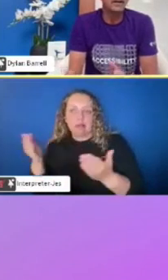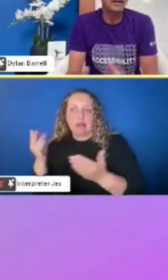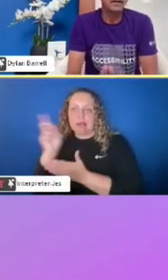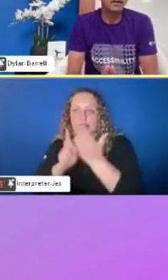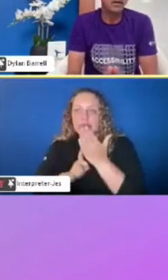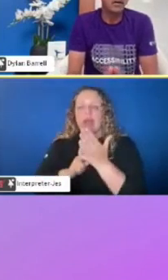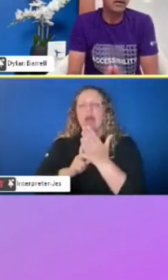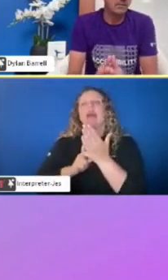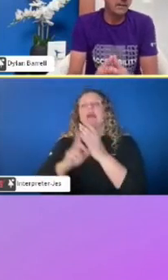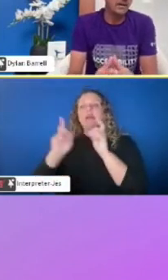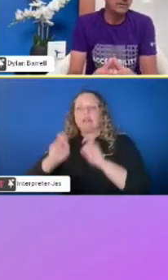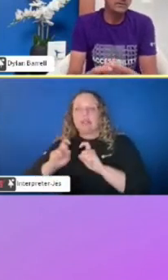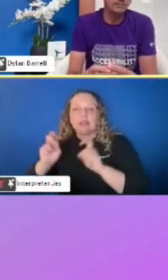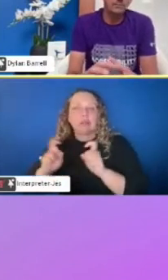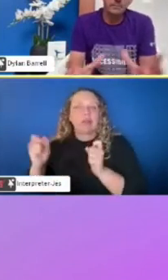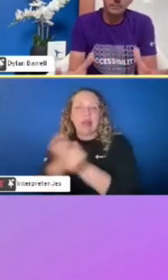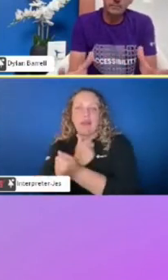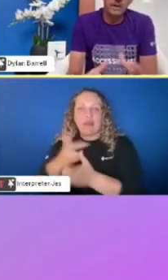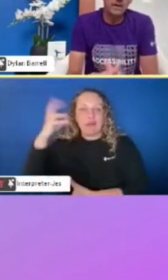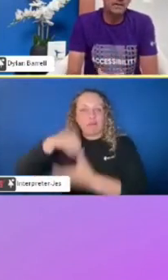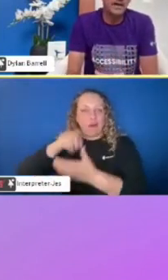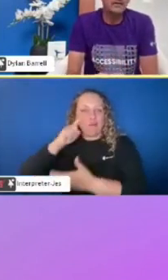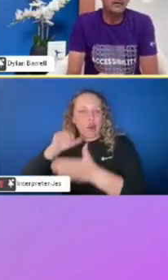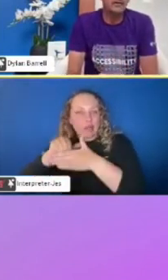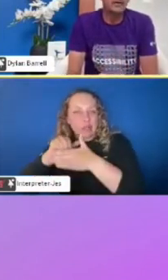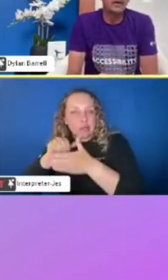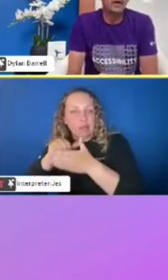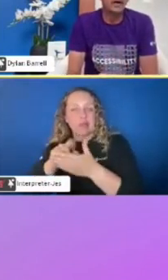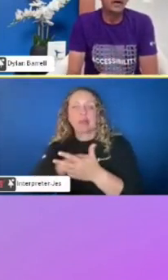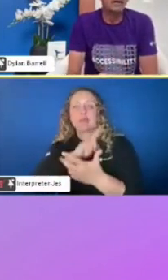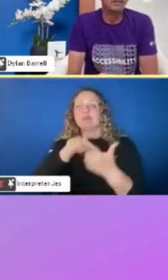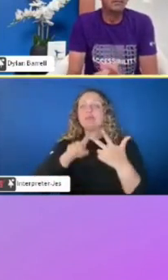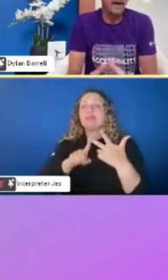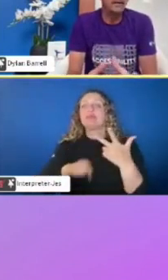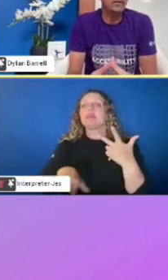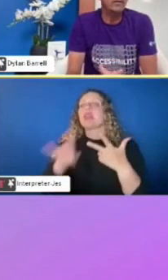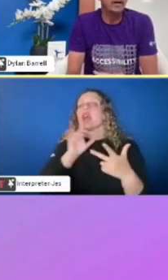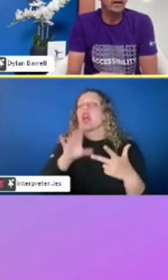They can learn about how to manage accessibility programs.